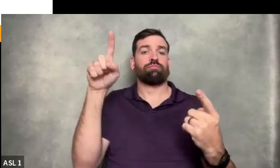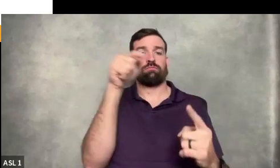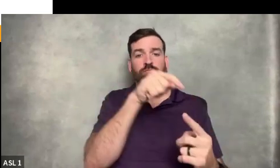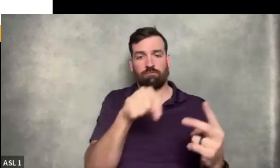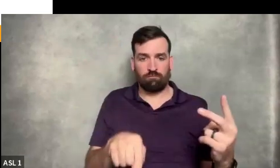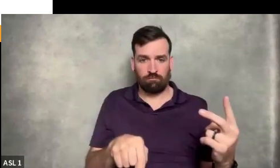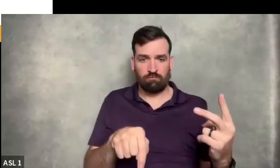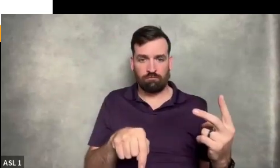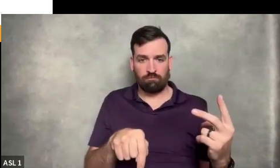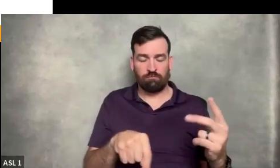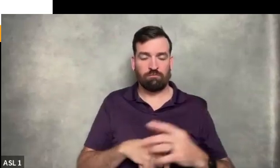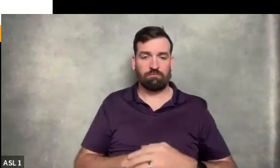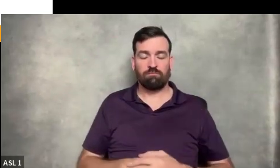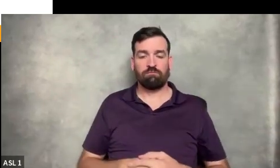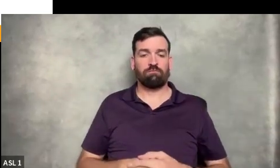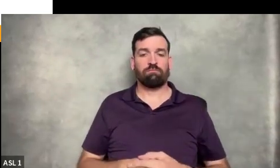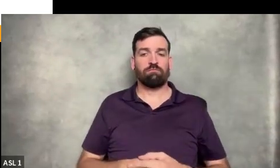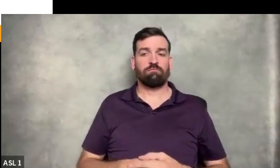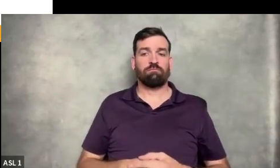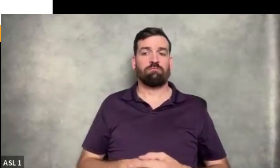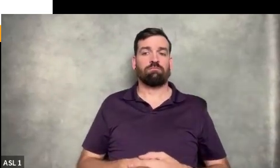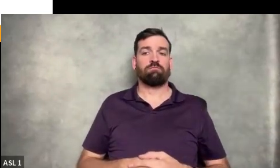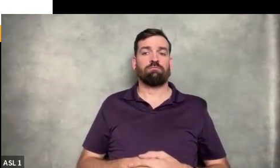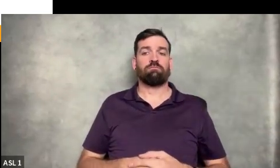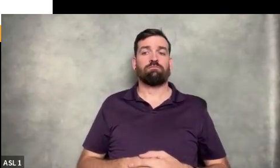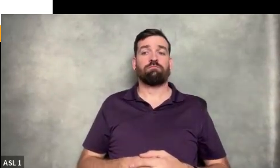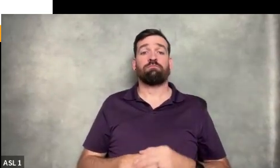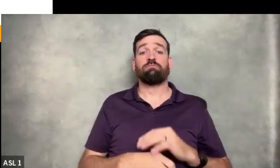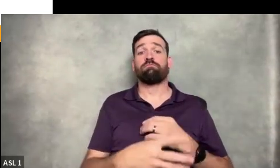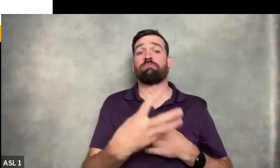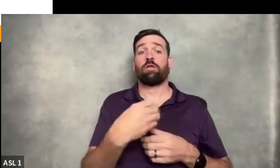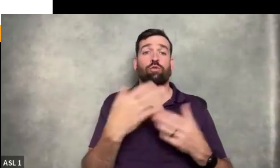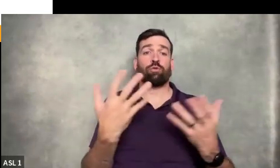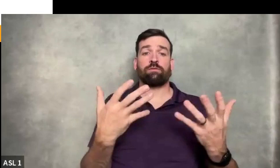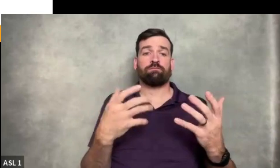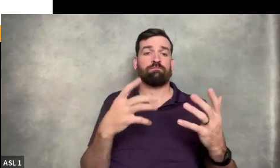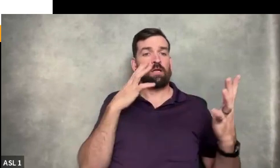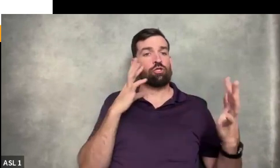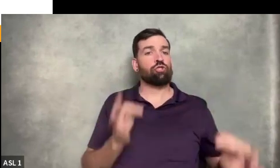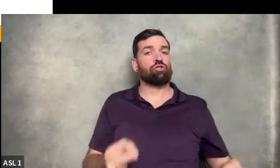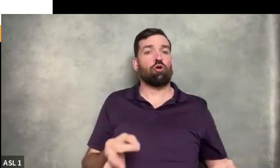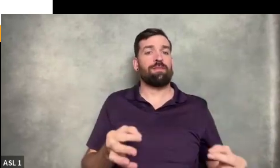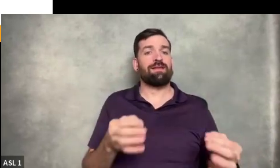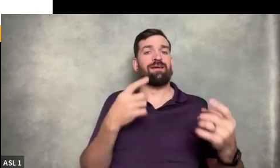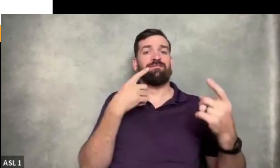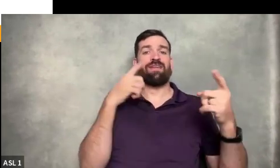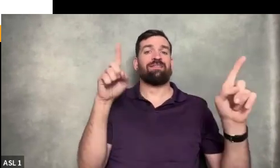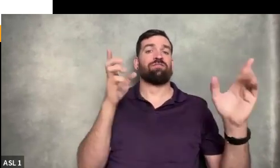in the guidance. To include: determining effectiveness of services and needs for